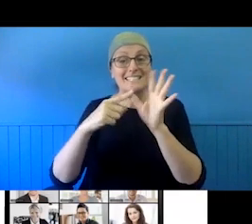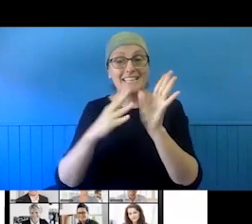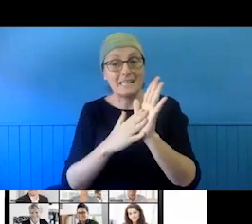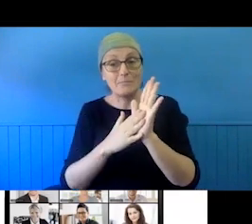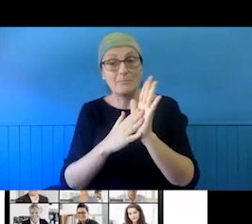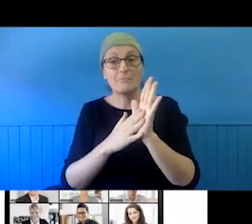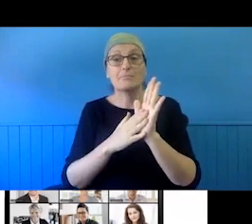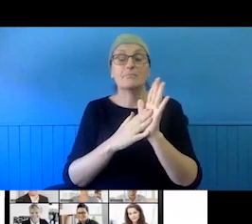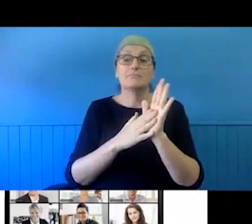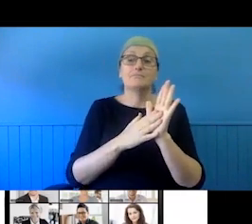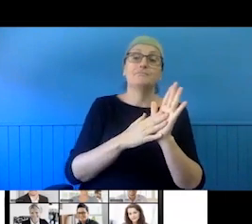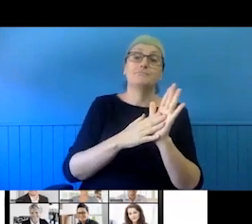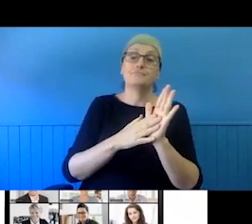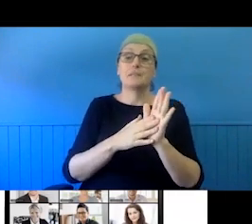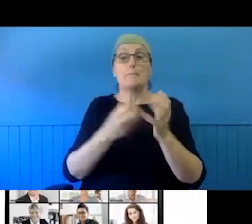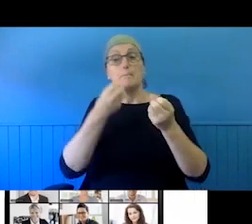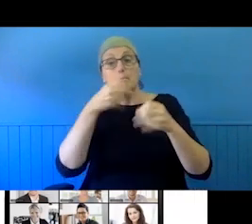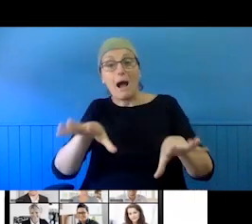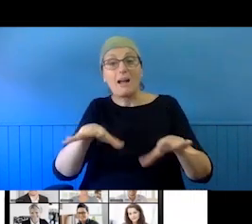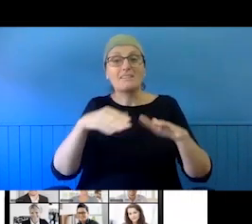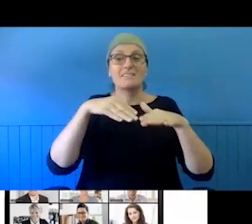monetisation, so I've not focused on them as much. Then there's